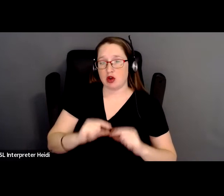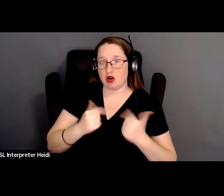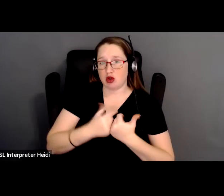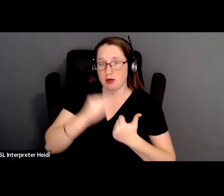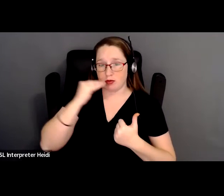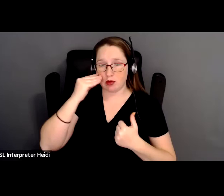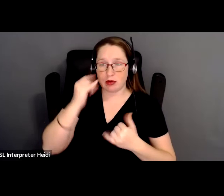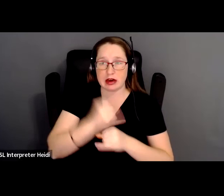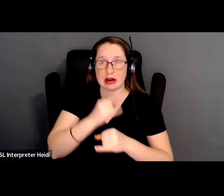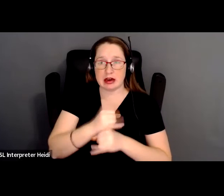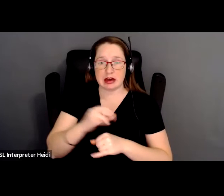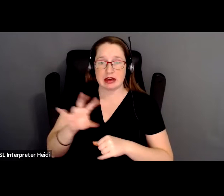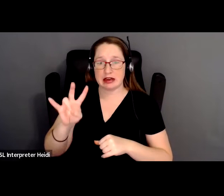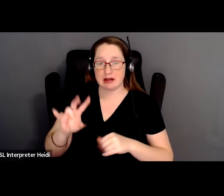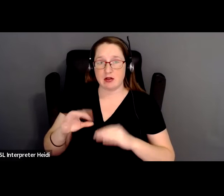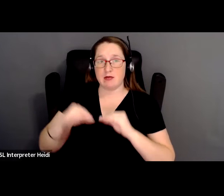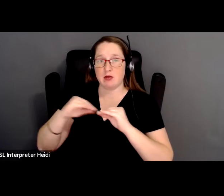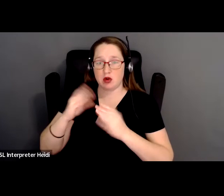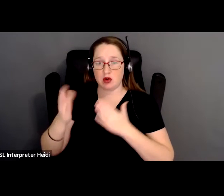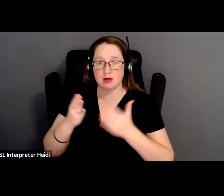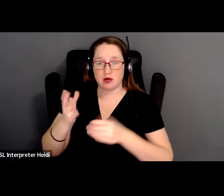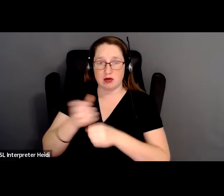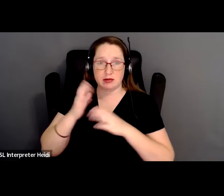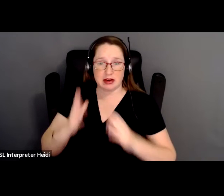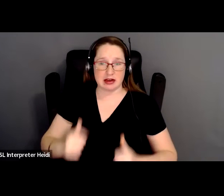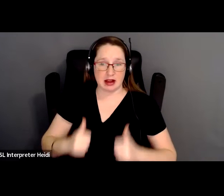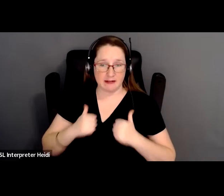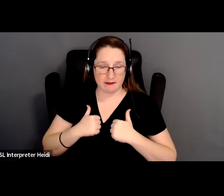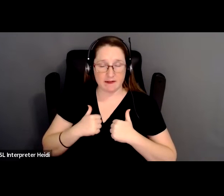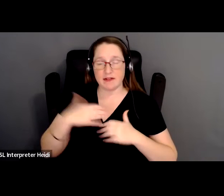in which 7 or more service recipients live. Next slide, please.